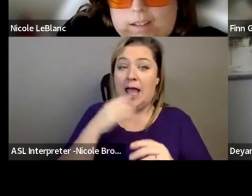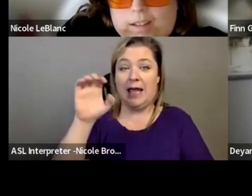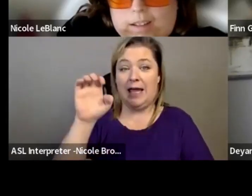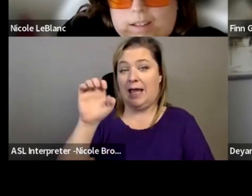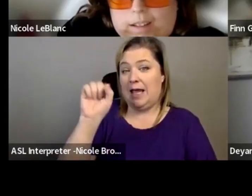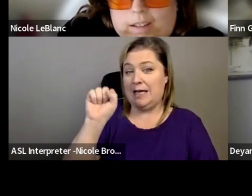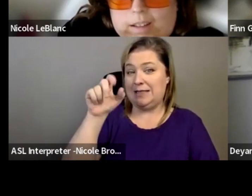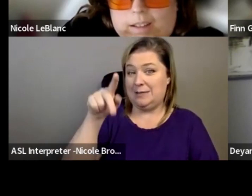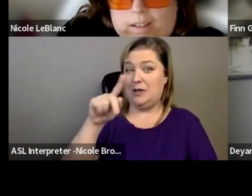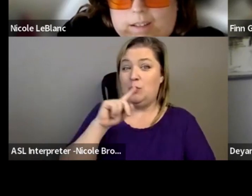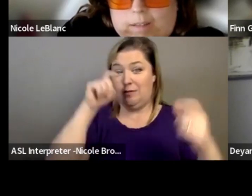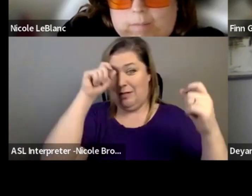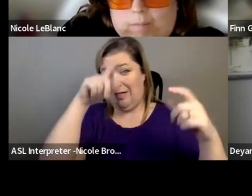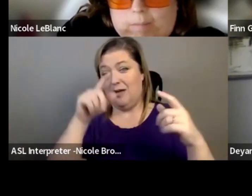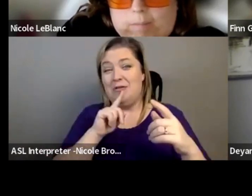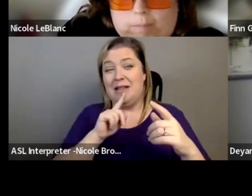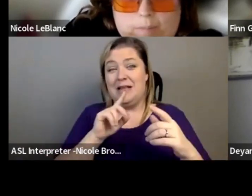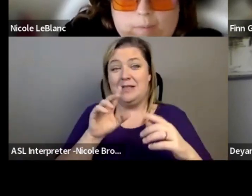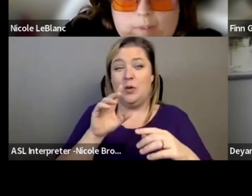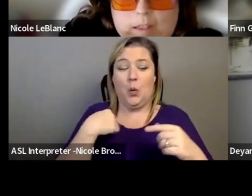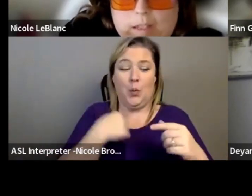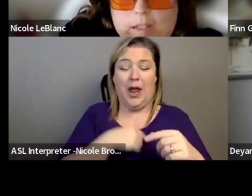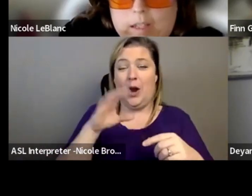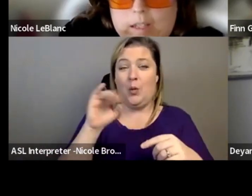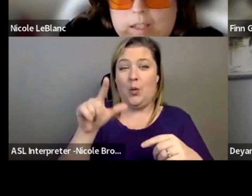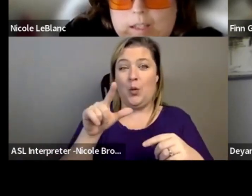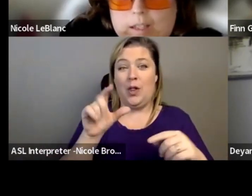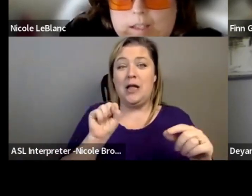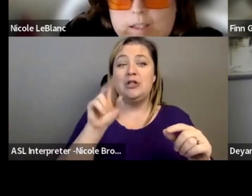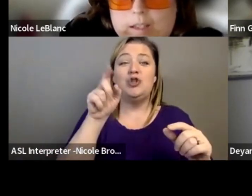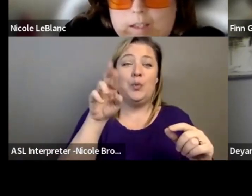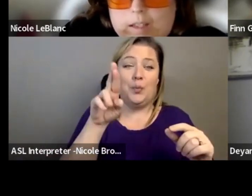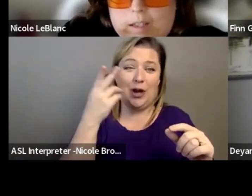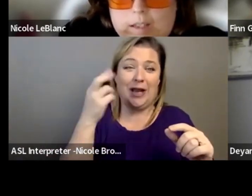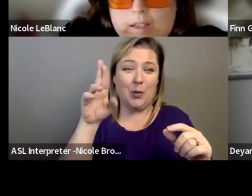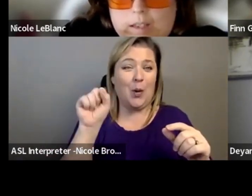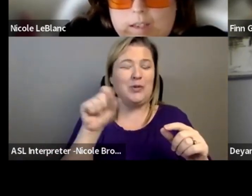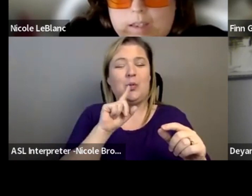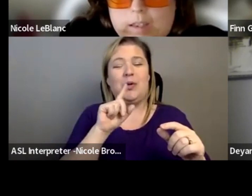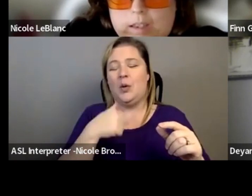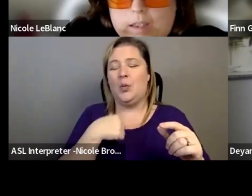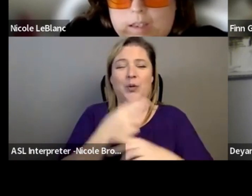pretty cool superheroes. So let's ensure to use all the resources available to assist with anything and everything